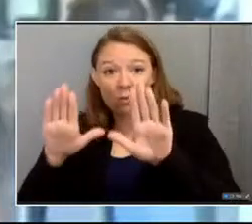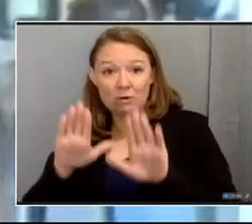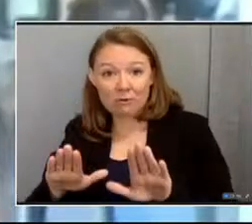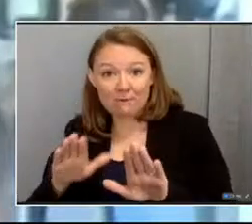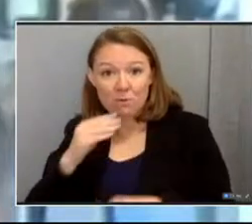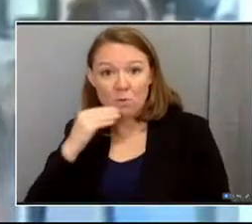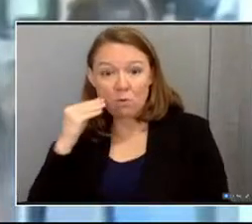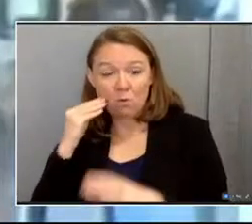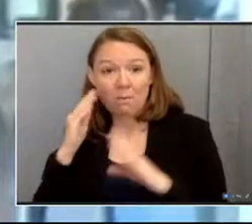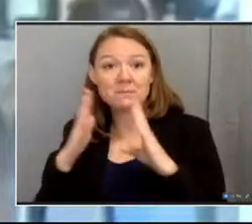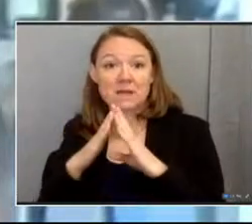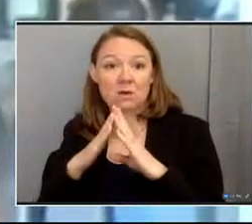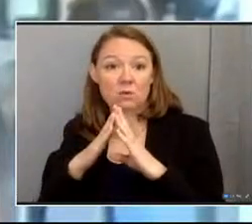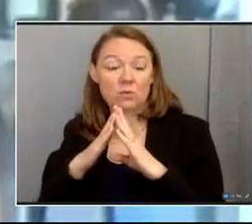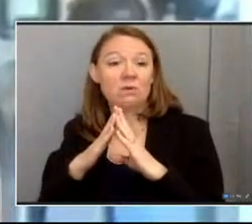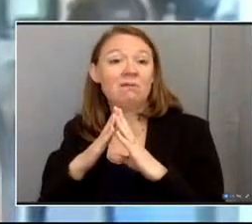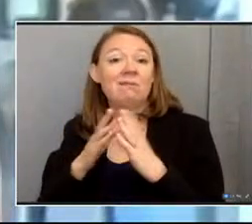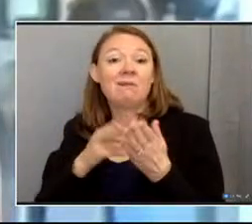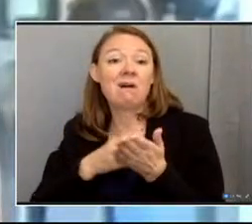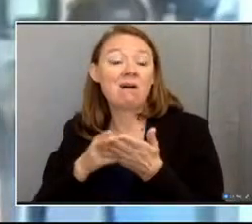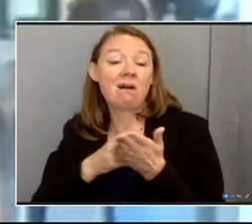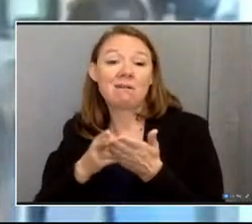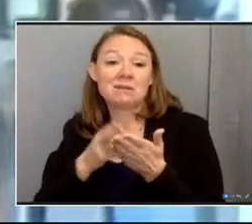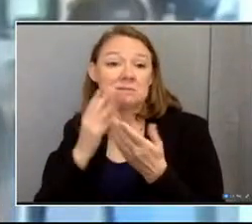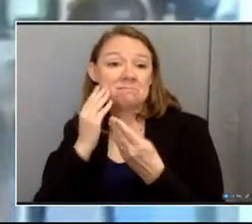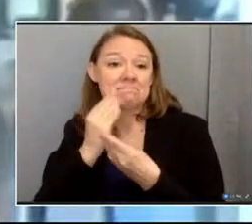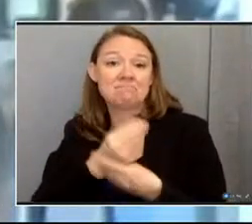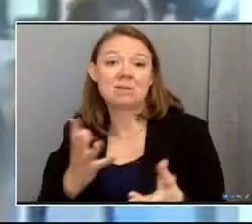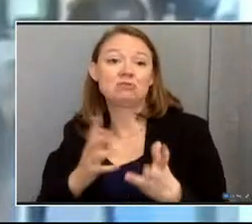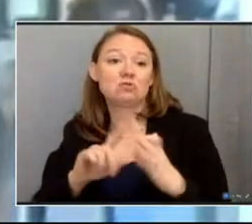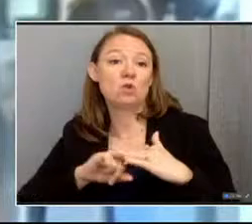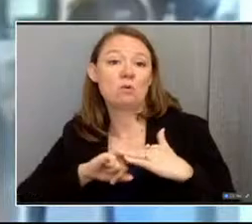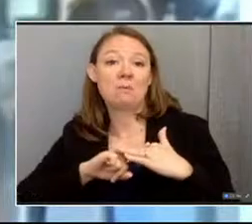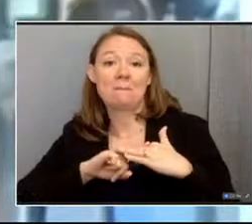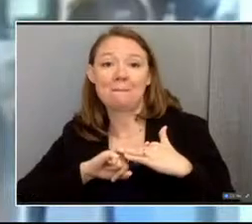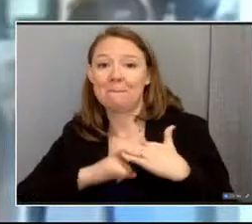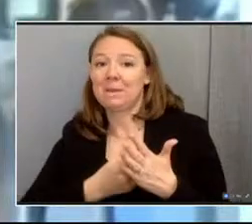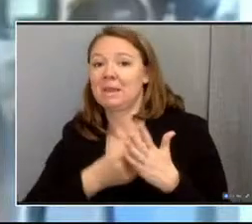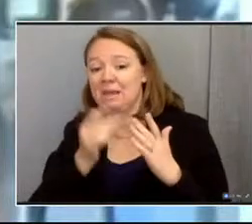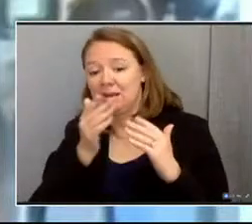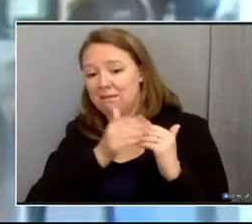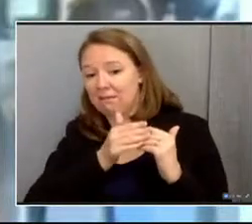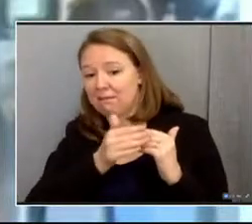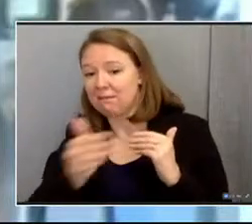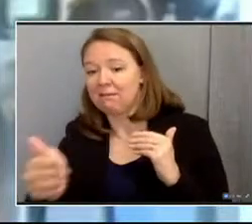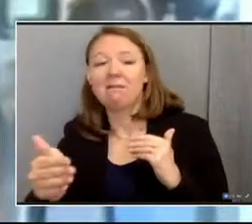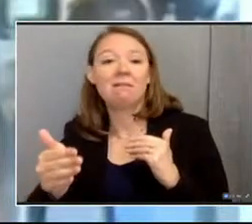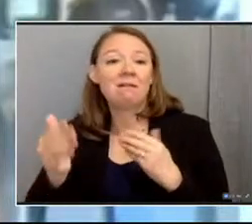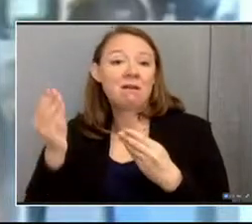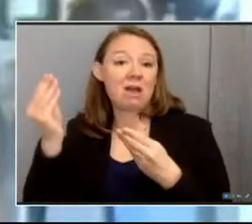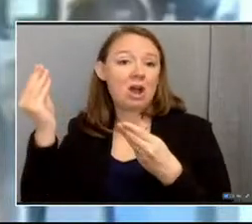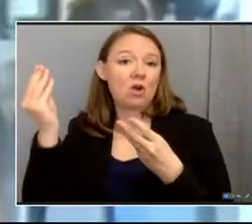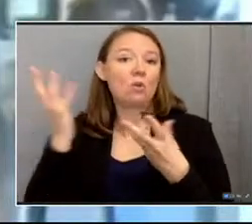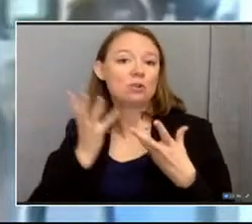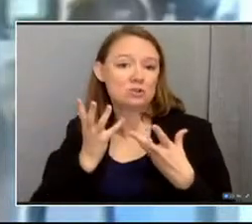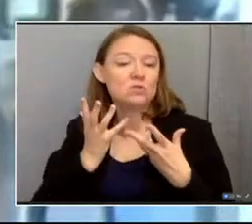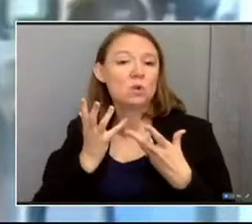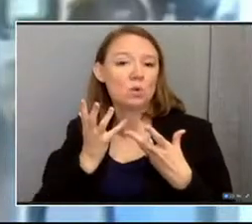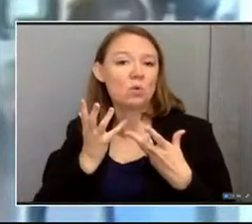And I can honestly say from the very beginning I was told that I arrived to the world with a